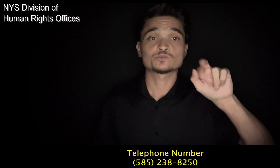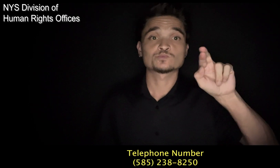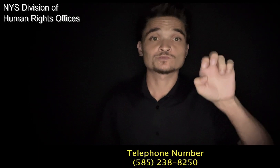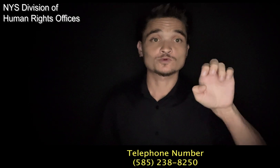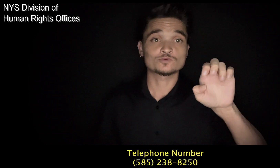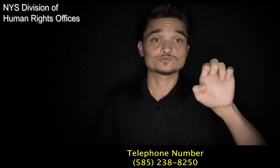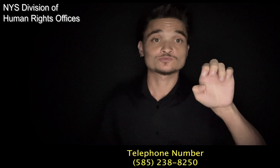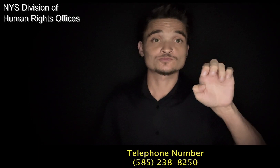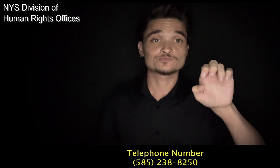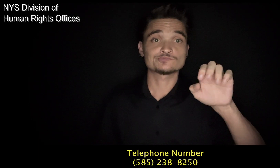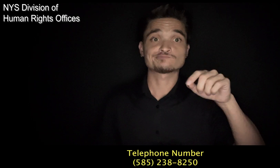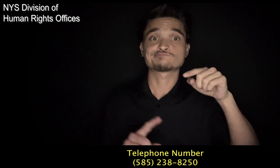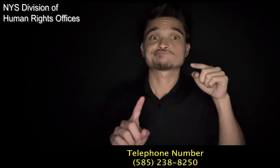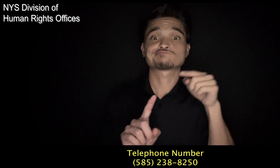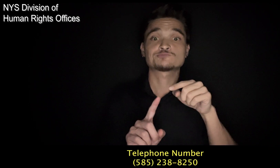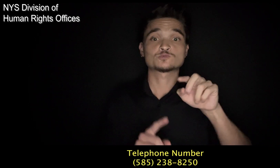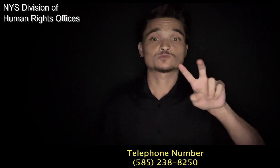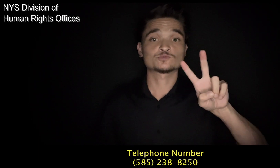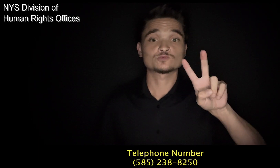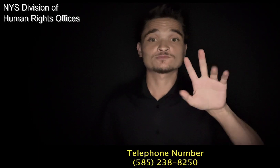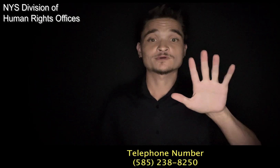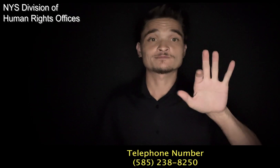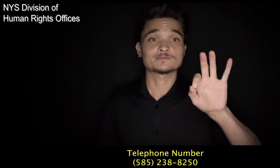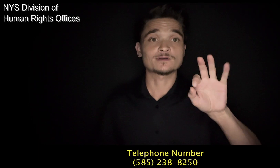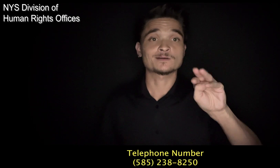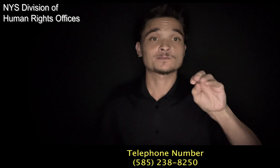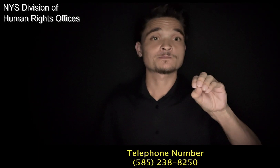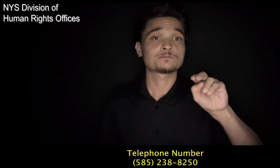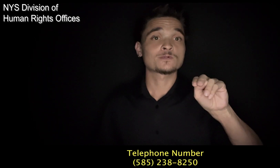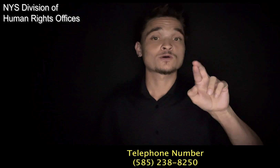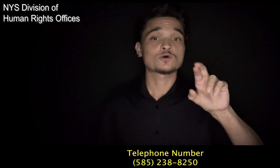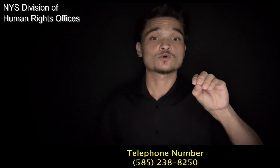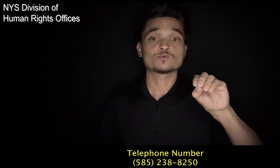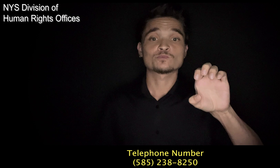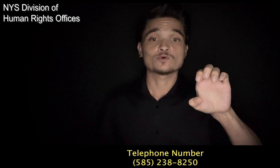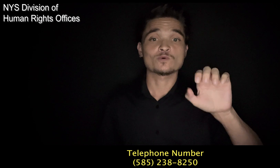Telephone Number (585) 238-8250